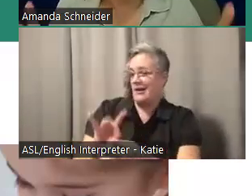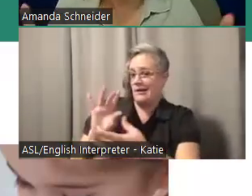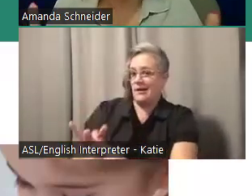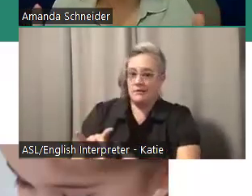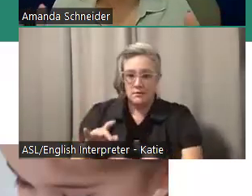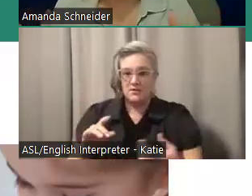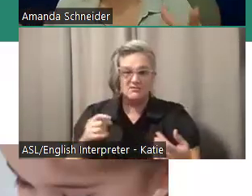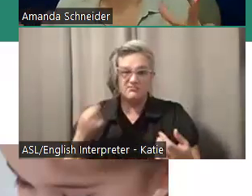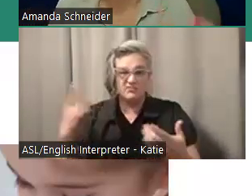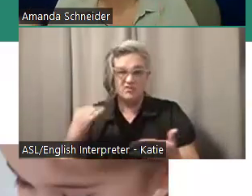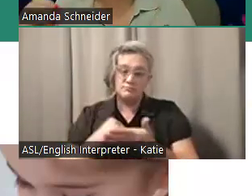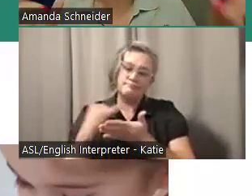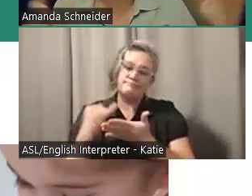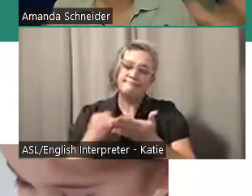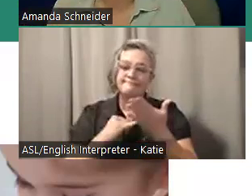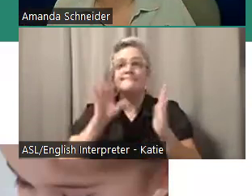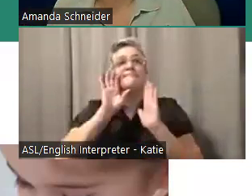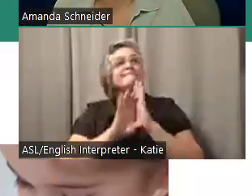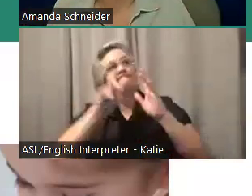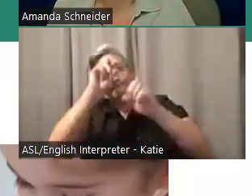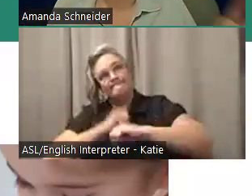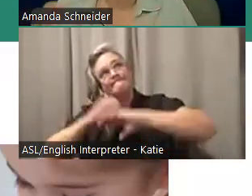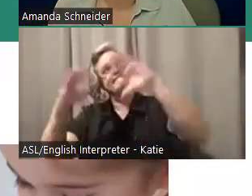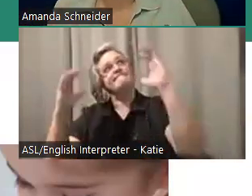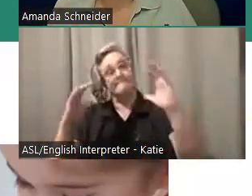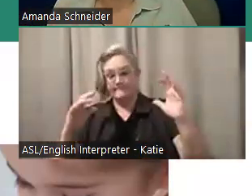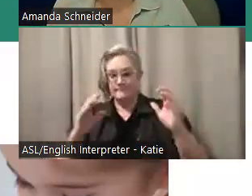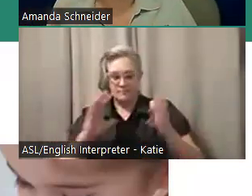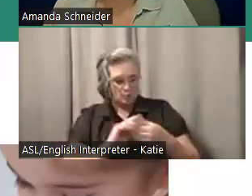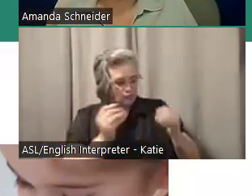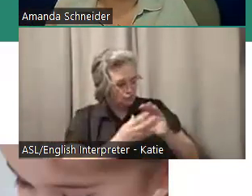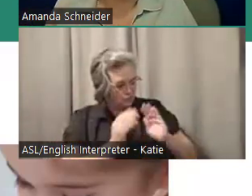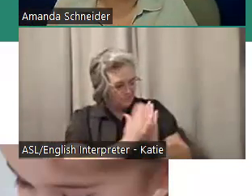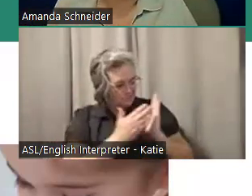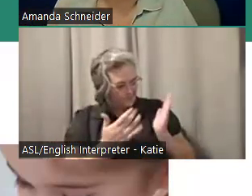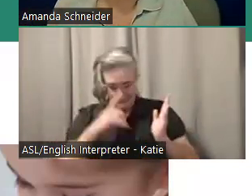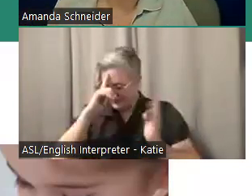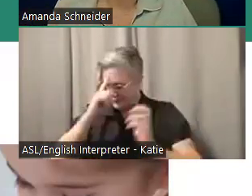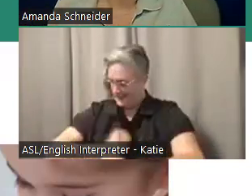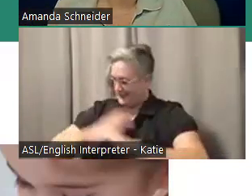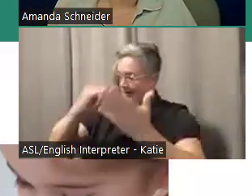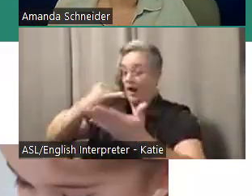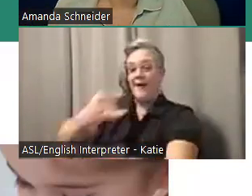Drawing or coloring a picture, how you can take the topics from the story and include them in another scenario.